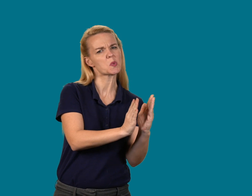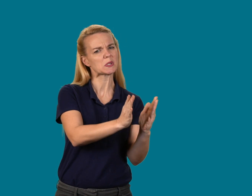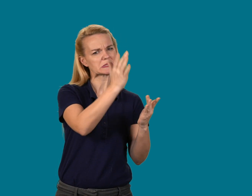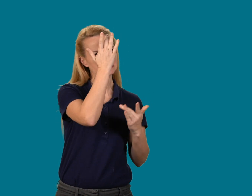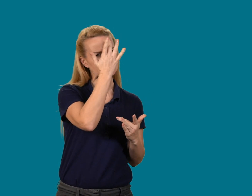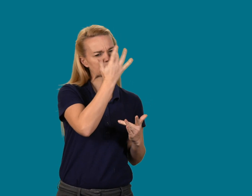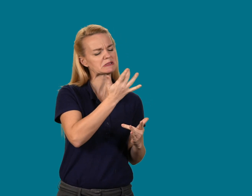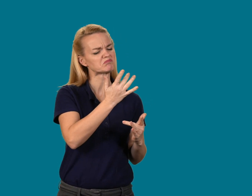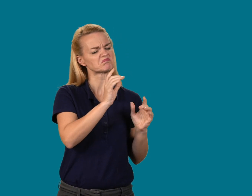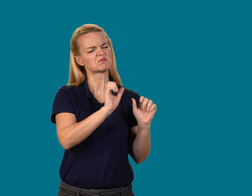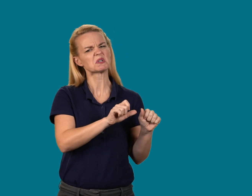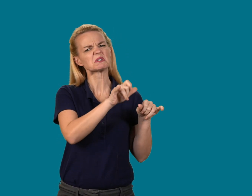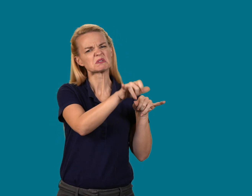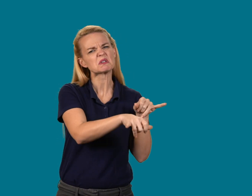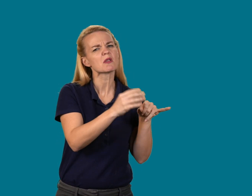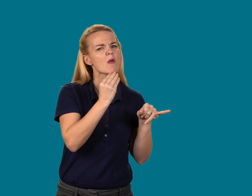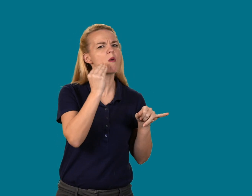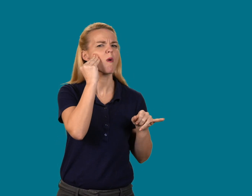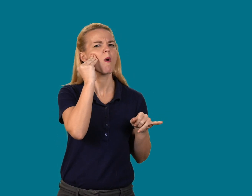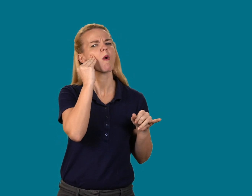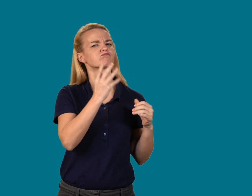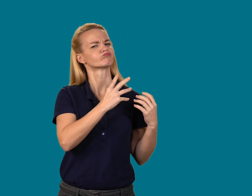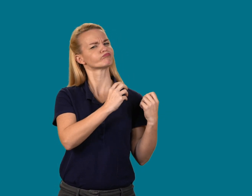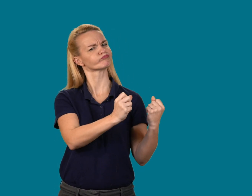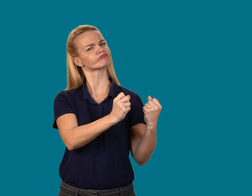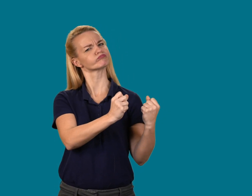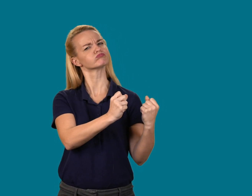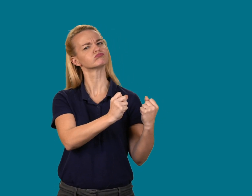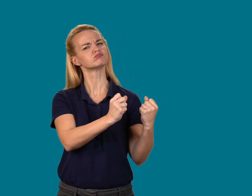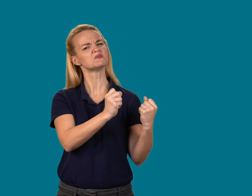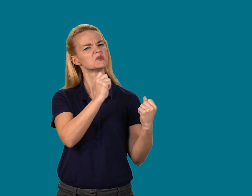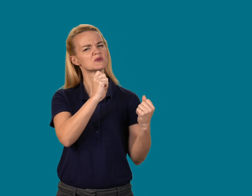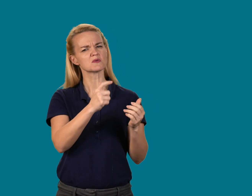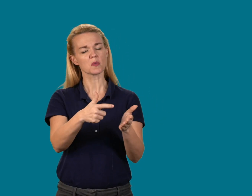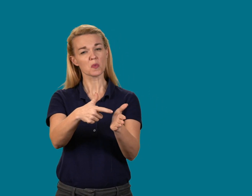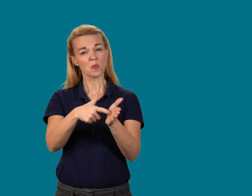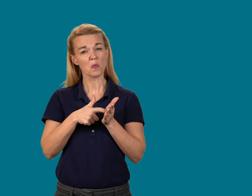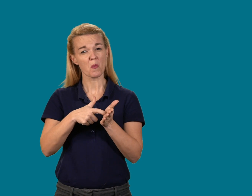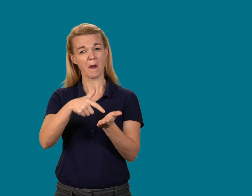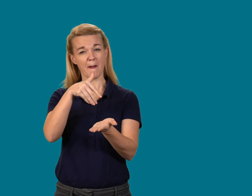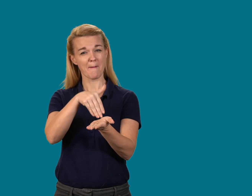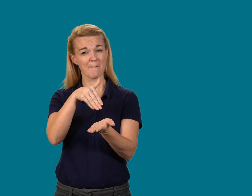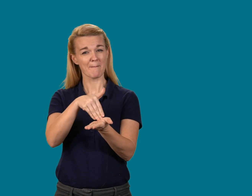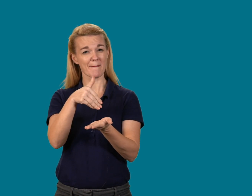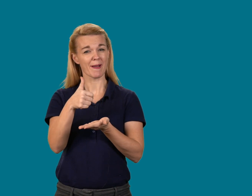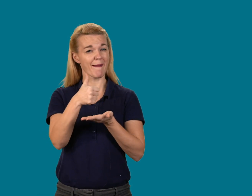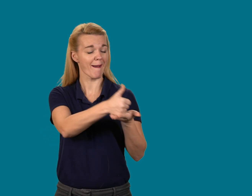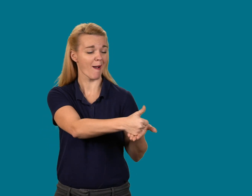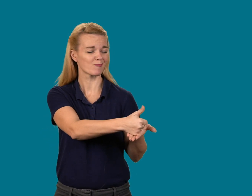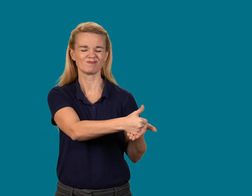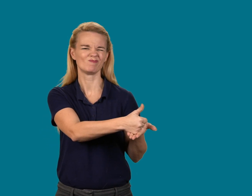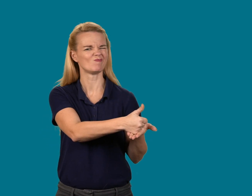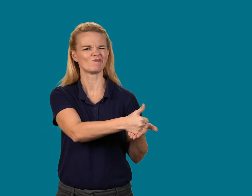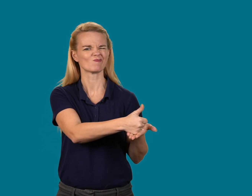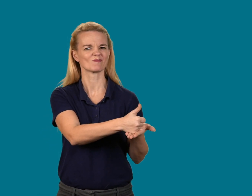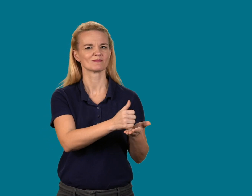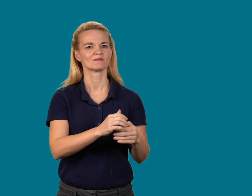and do not need medical care.